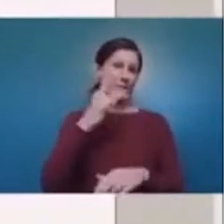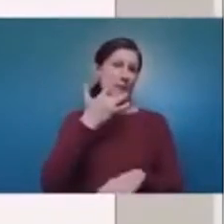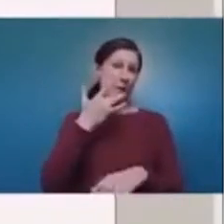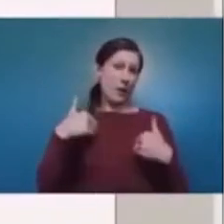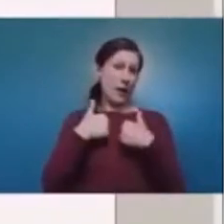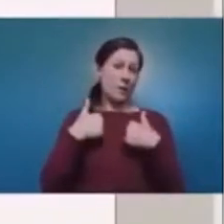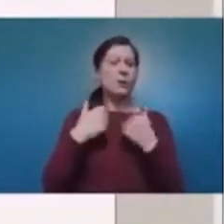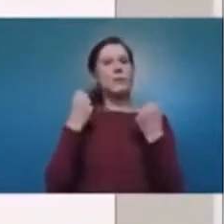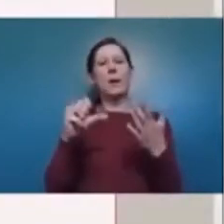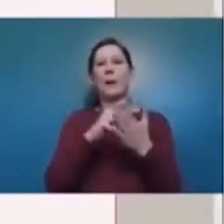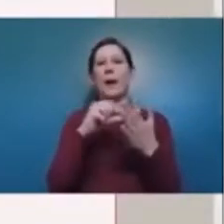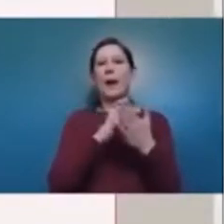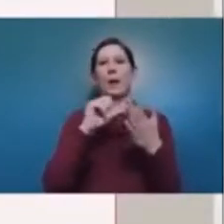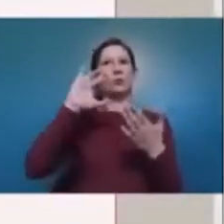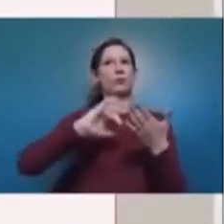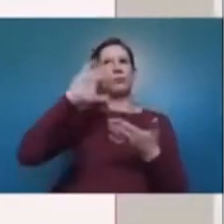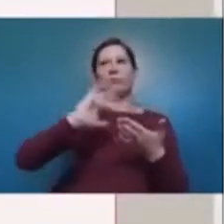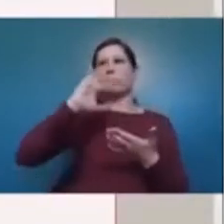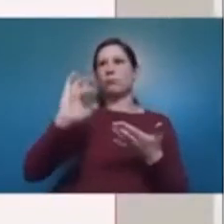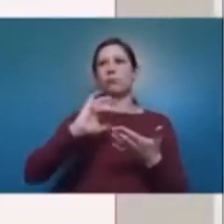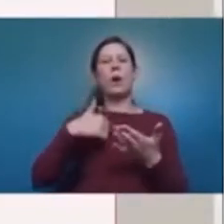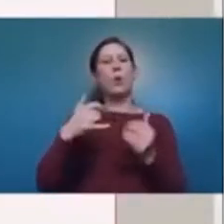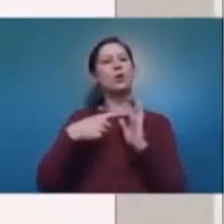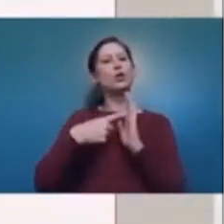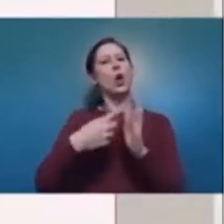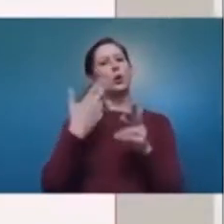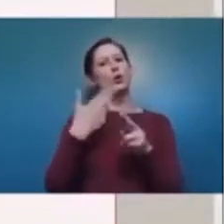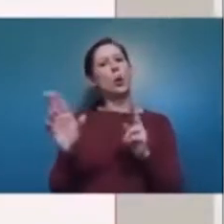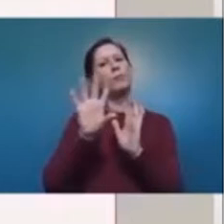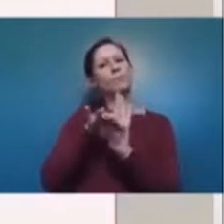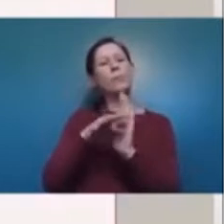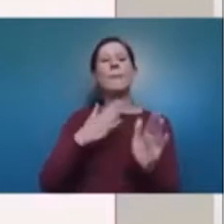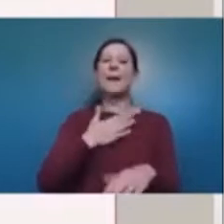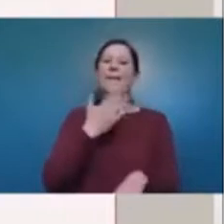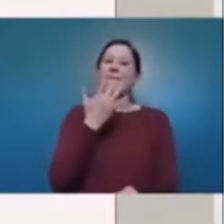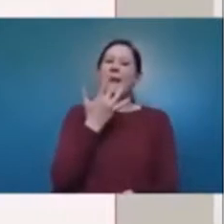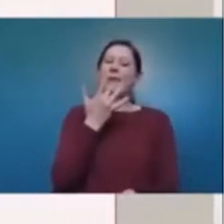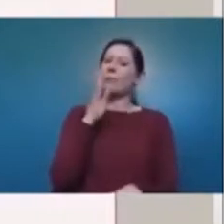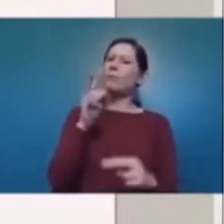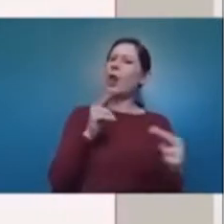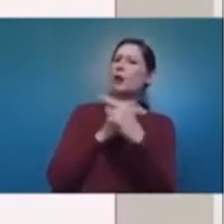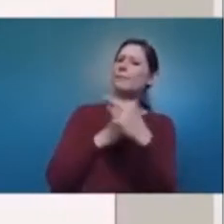multiple pages. I would like to show us a short clip, one of my favorites. Let's take a look.